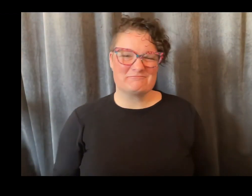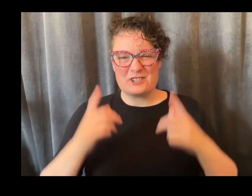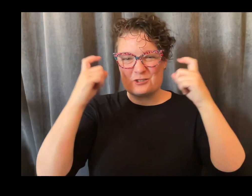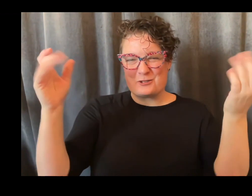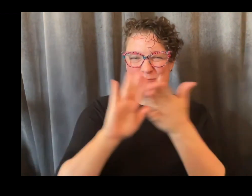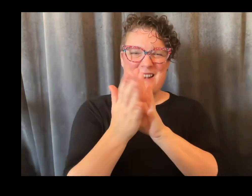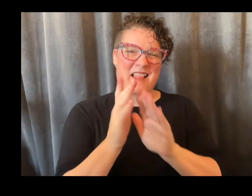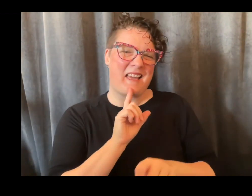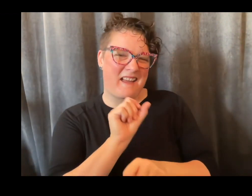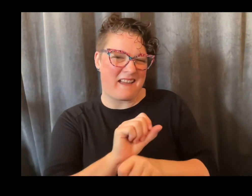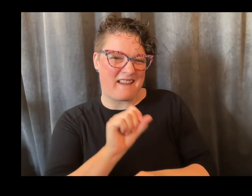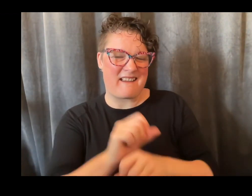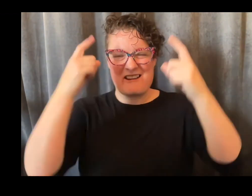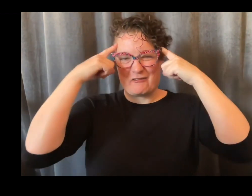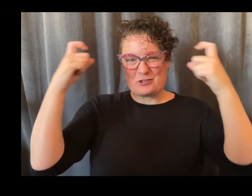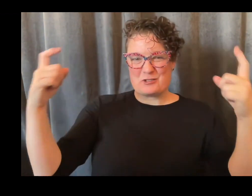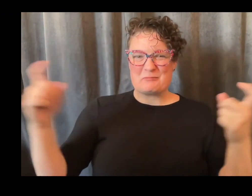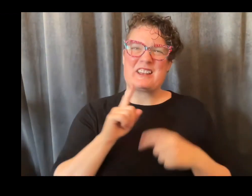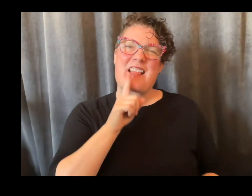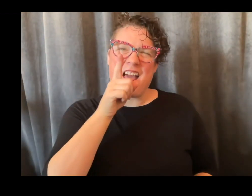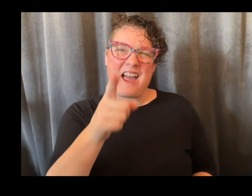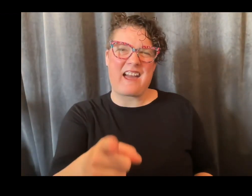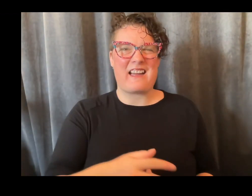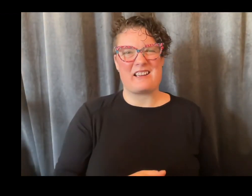Dream it alive, dream it alive,